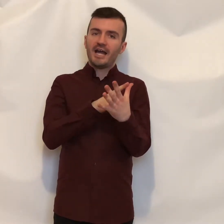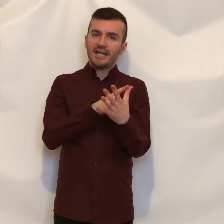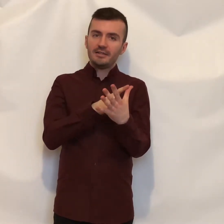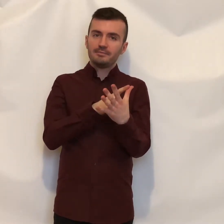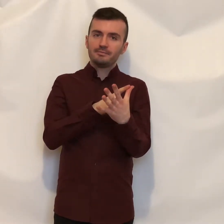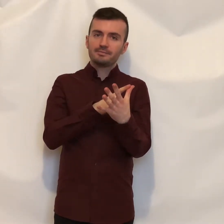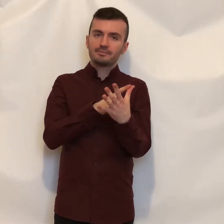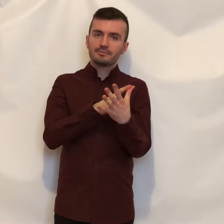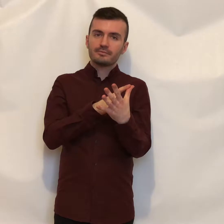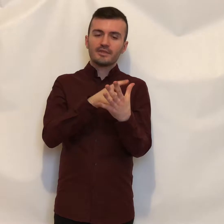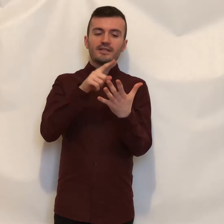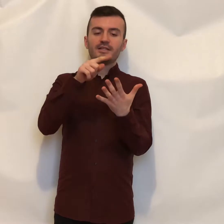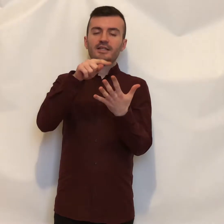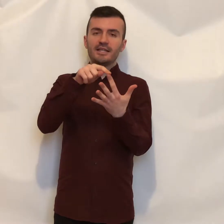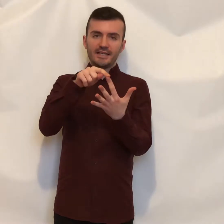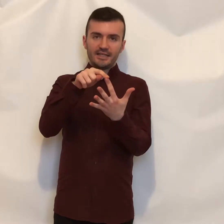so: 'a', 'e', 'i', 'o' and 'u'